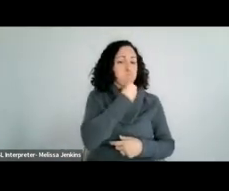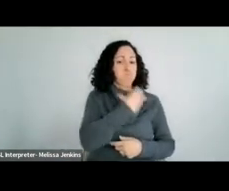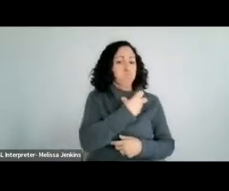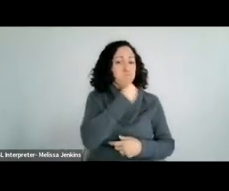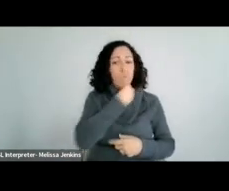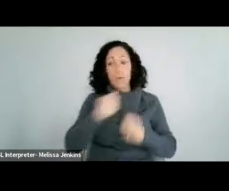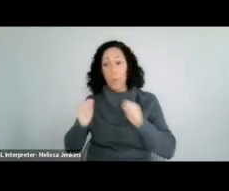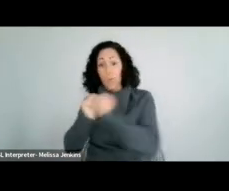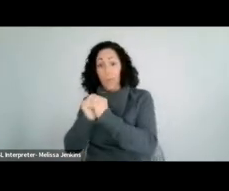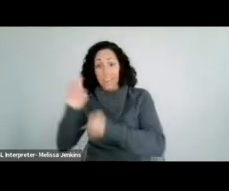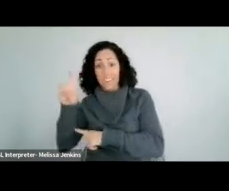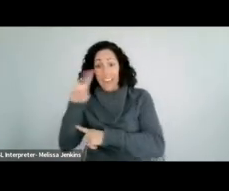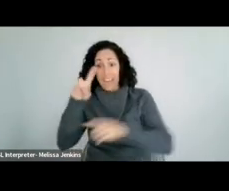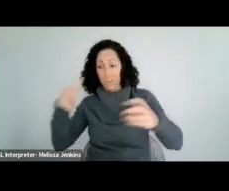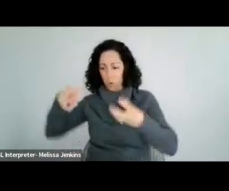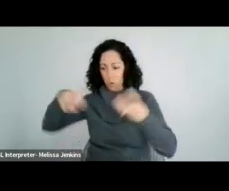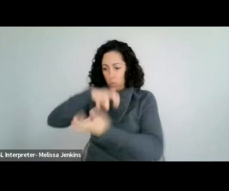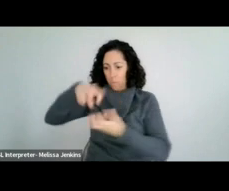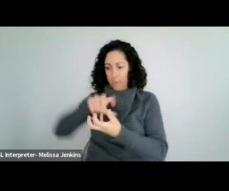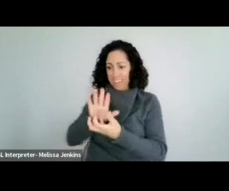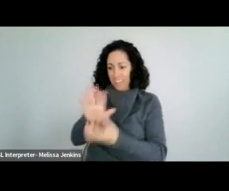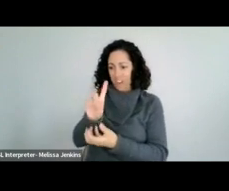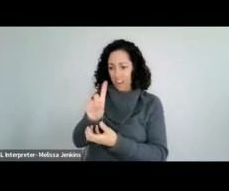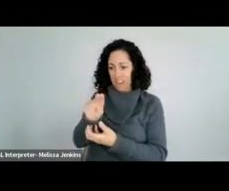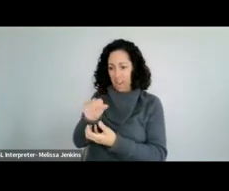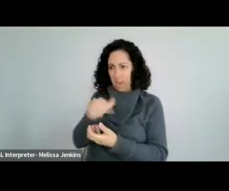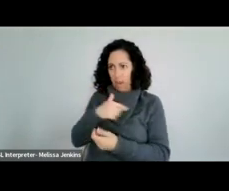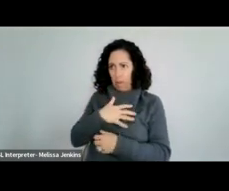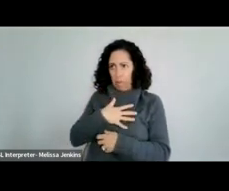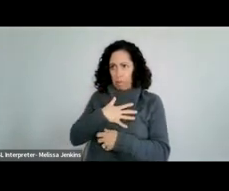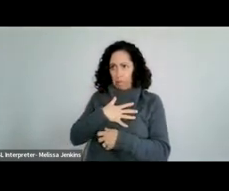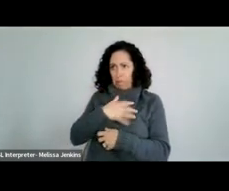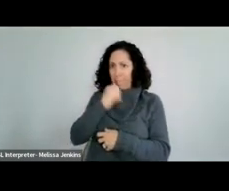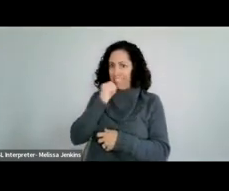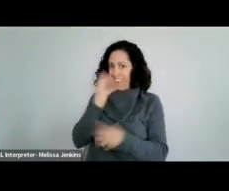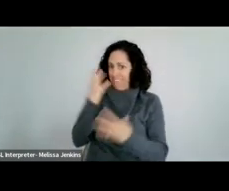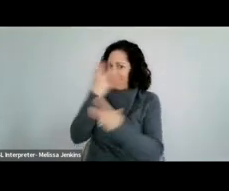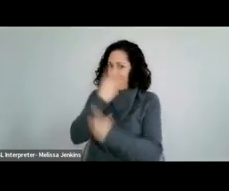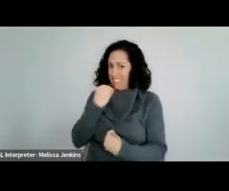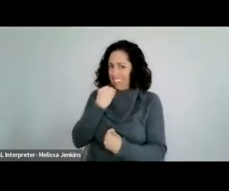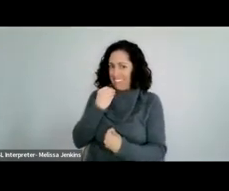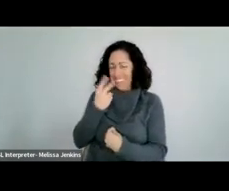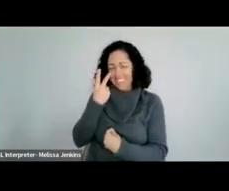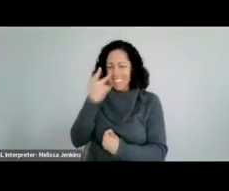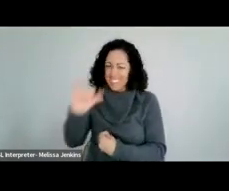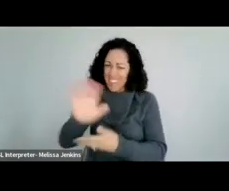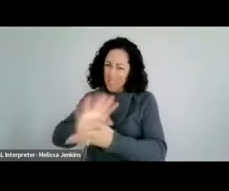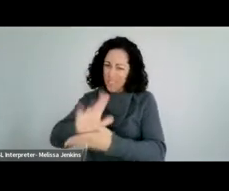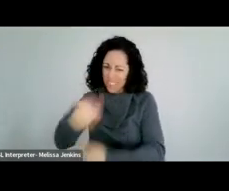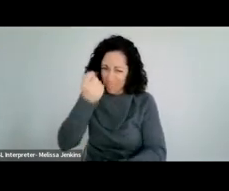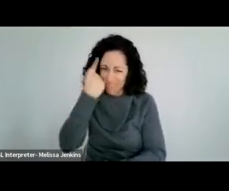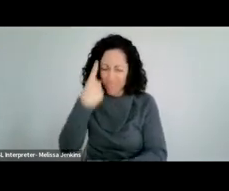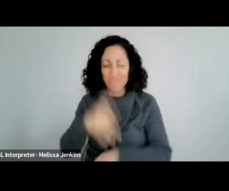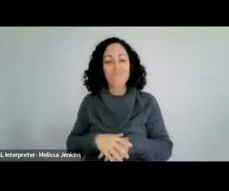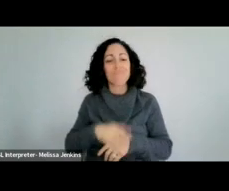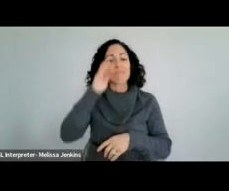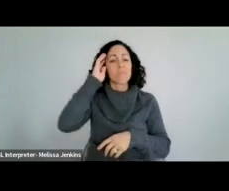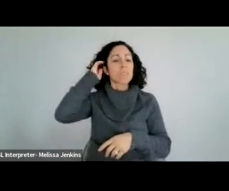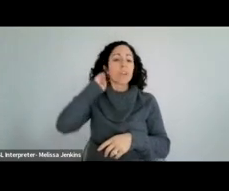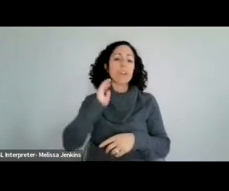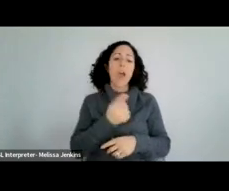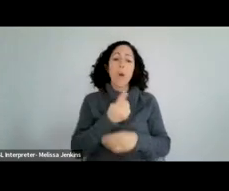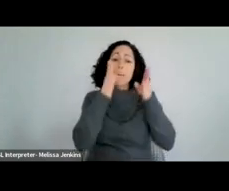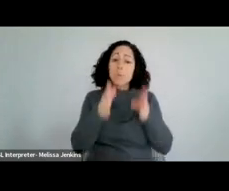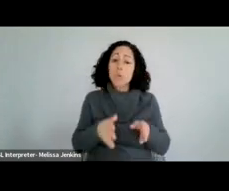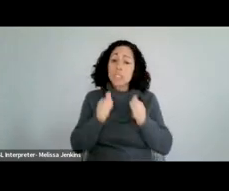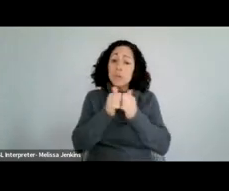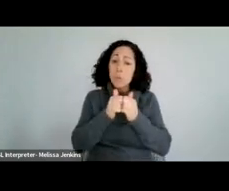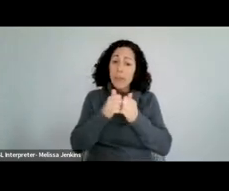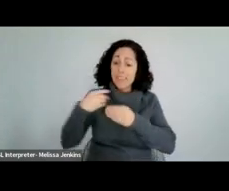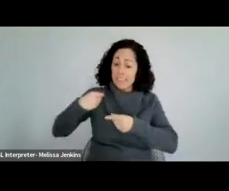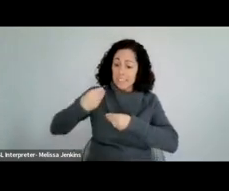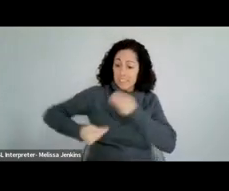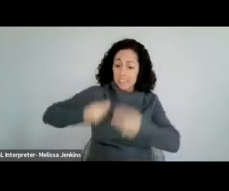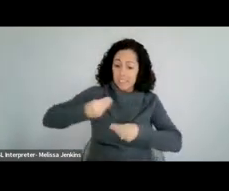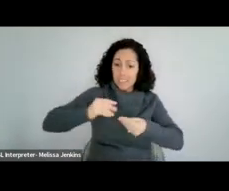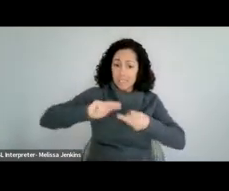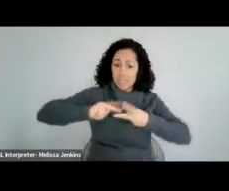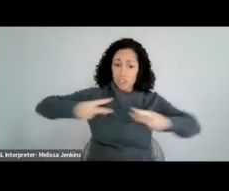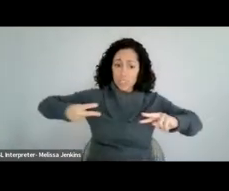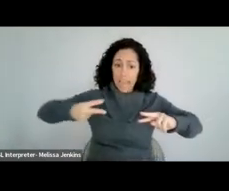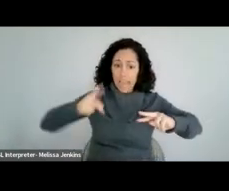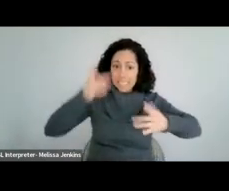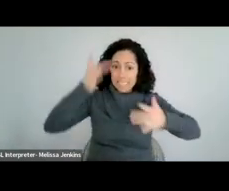And RNA therapy is designed to correct the mutation in the RNA of someone with a genetic disease. By correcting the mistake,